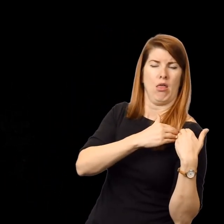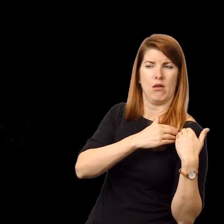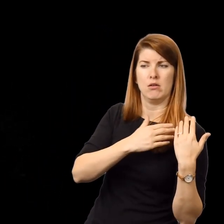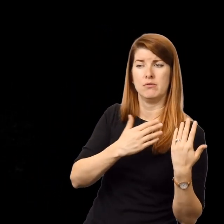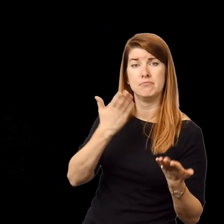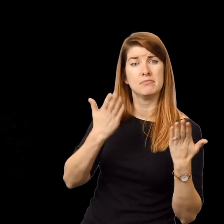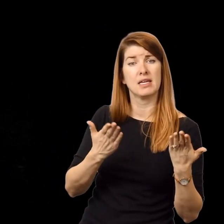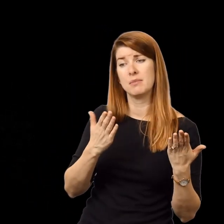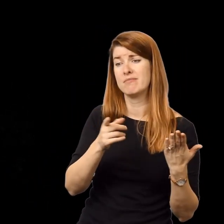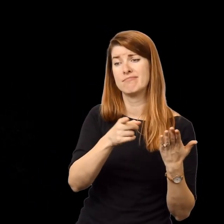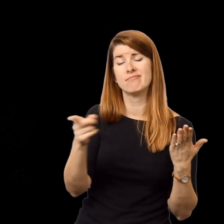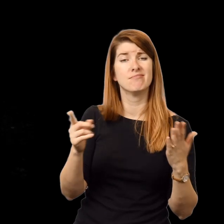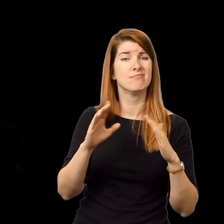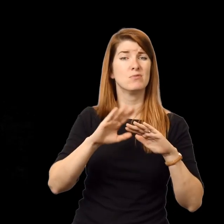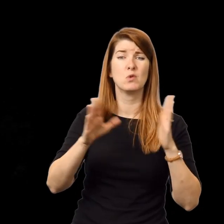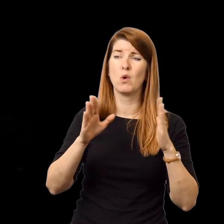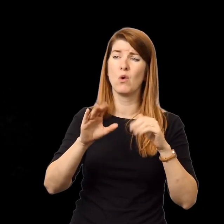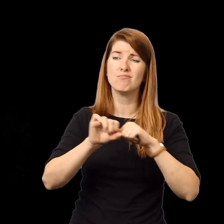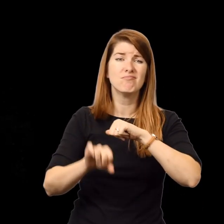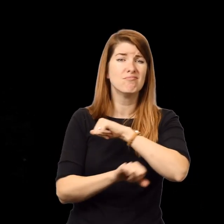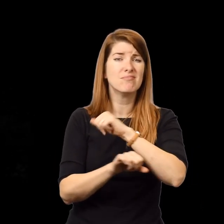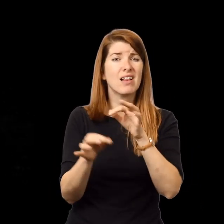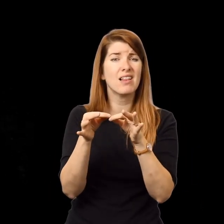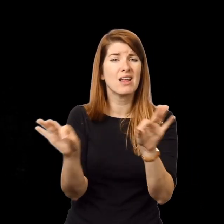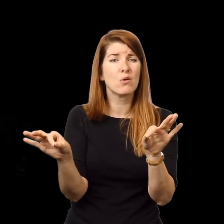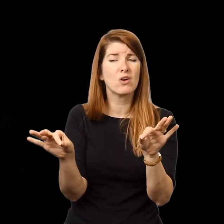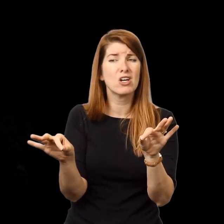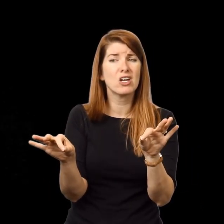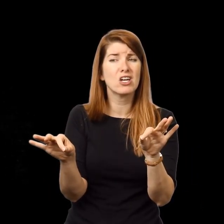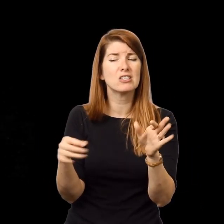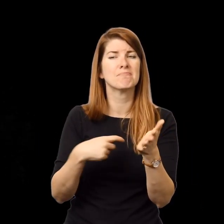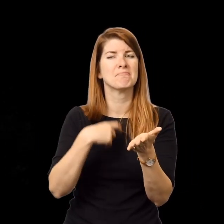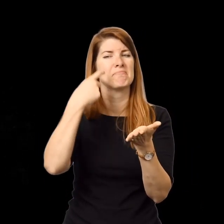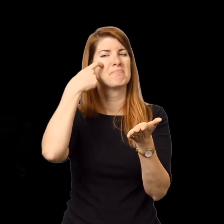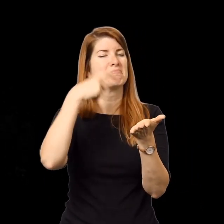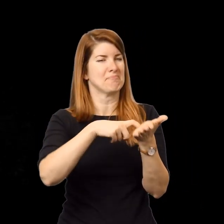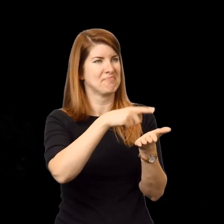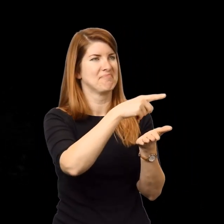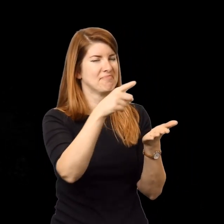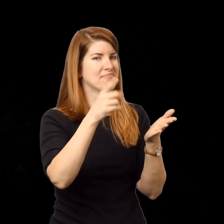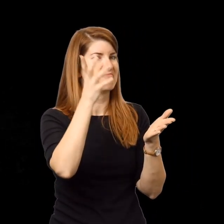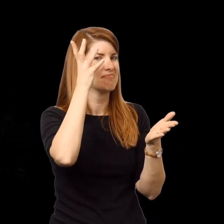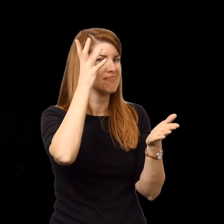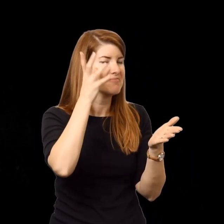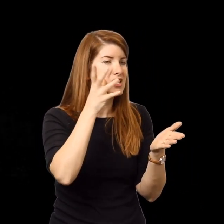With a lot of children who don't have an established first language, I'll see parents,